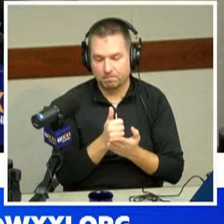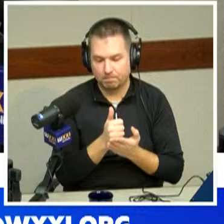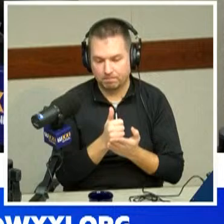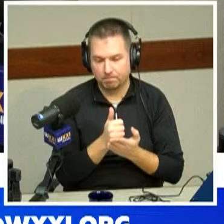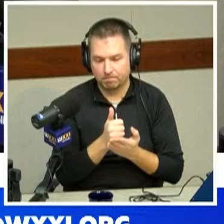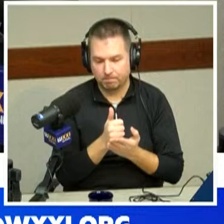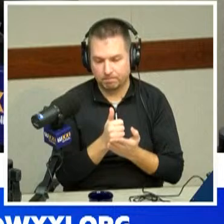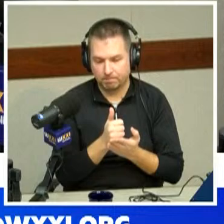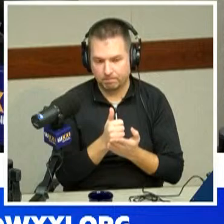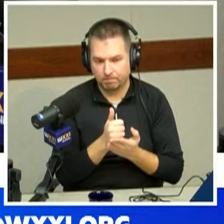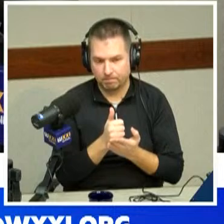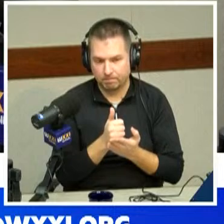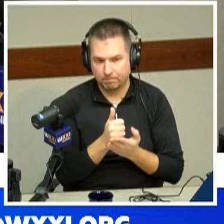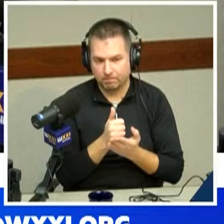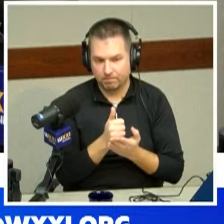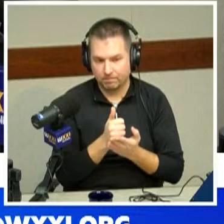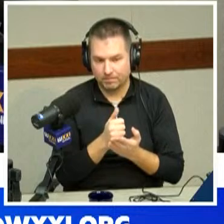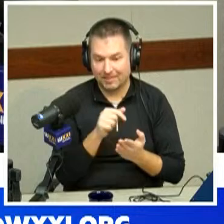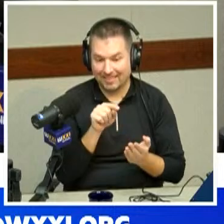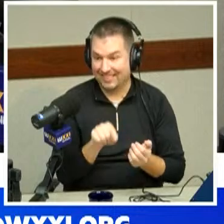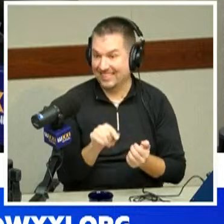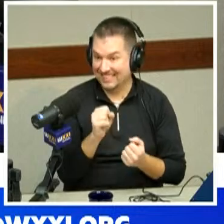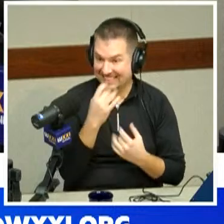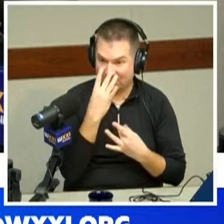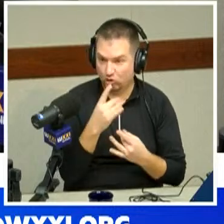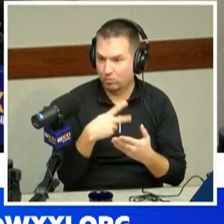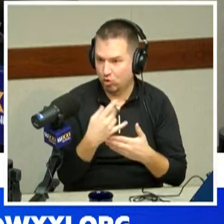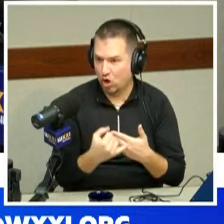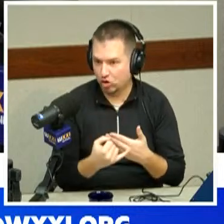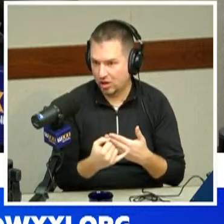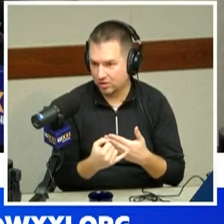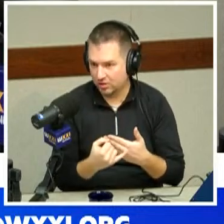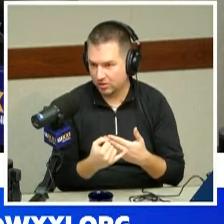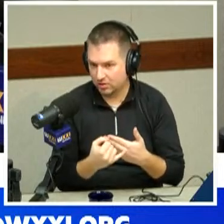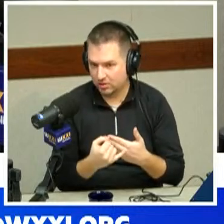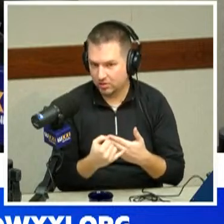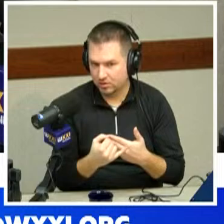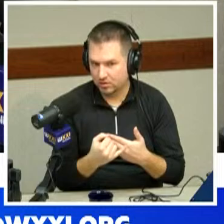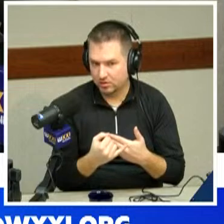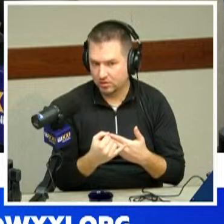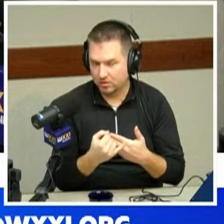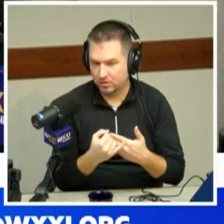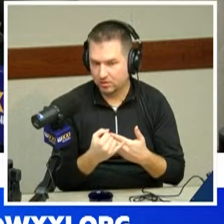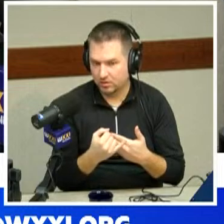I think because this is an interesting project you think about it it is to it's targeting on